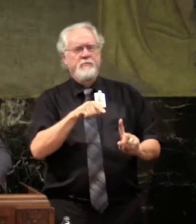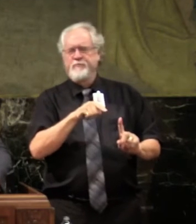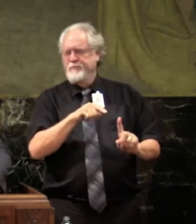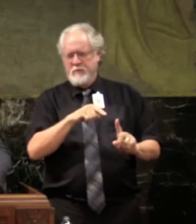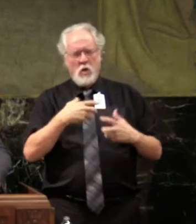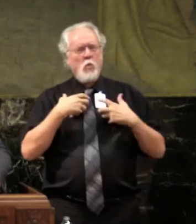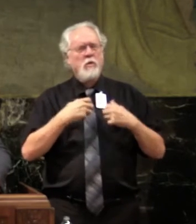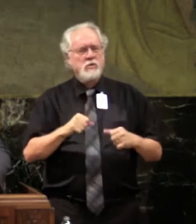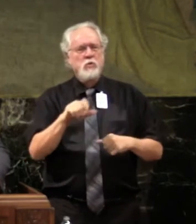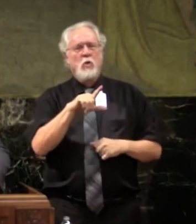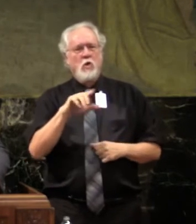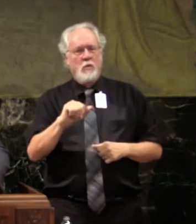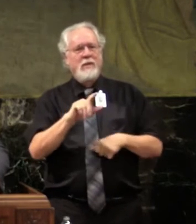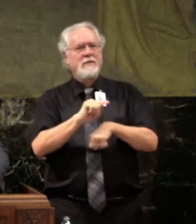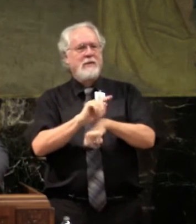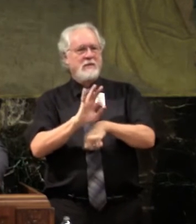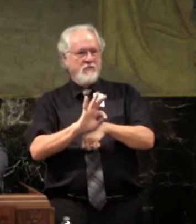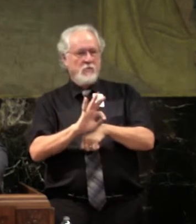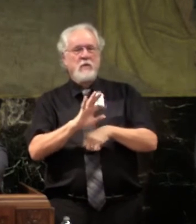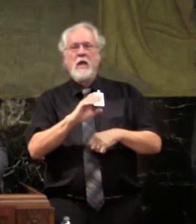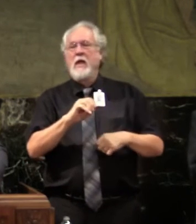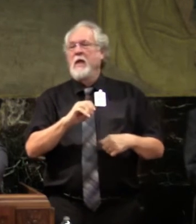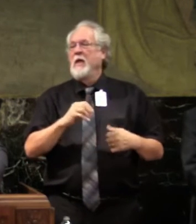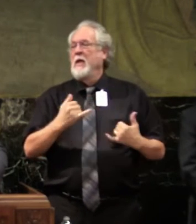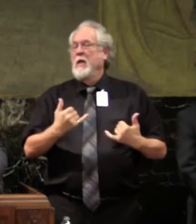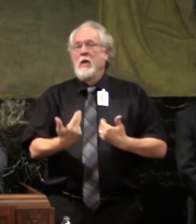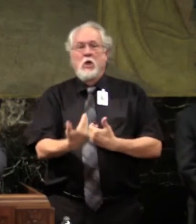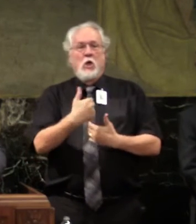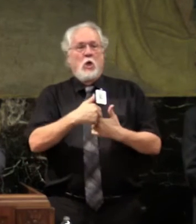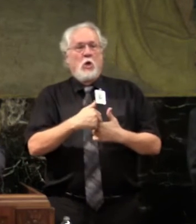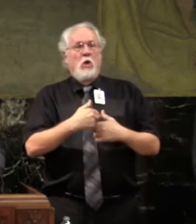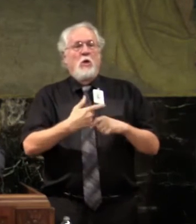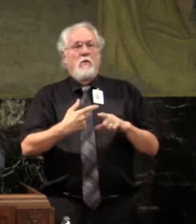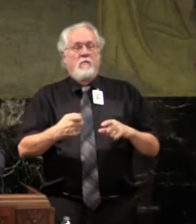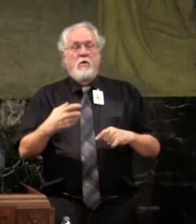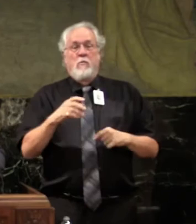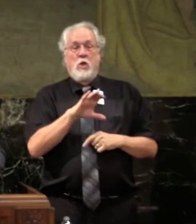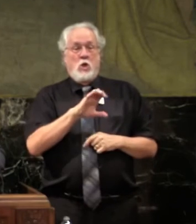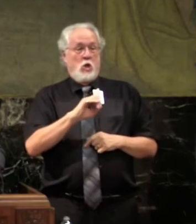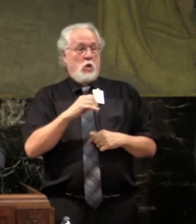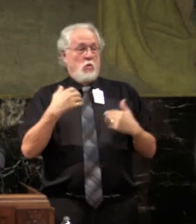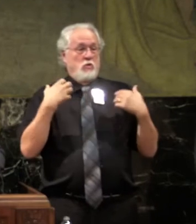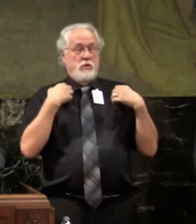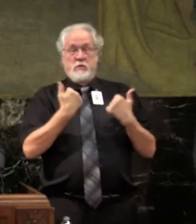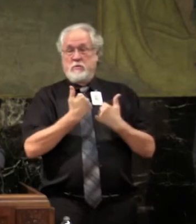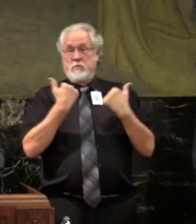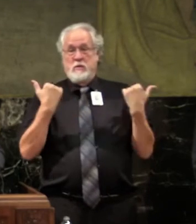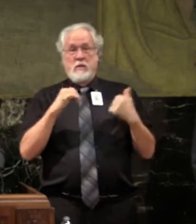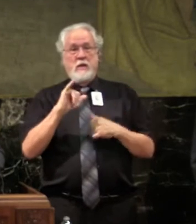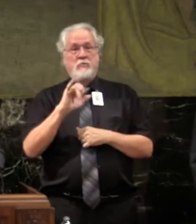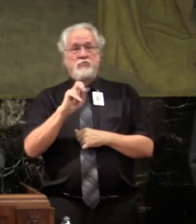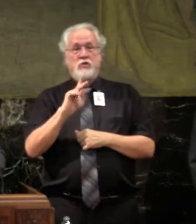Louisiana task force and i'm joined today by the co-chairs of that task force miss Jackie vines and mr. Jimmy